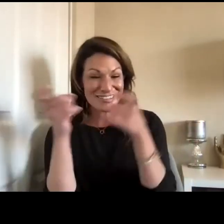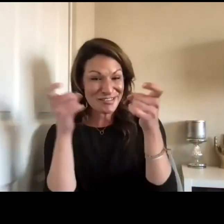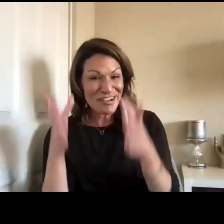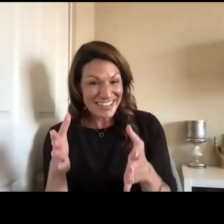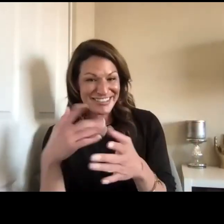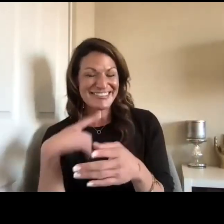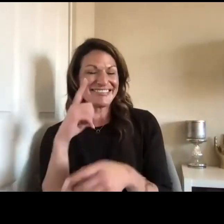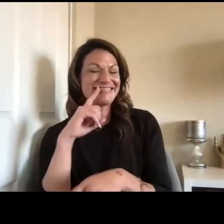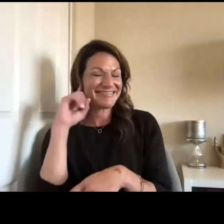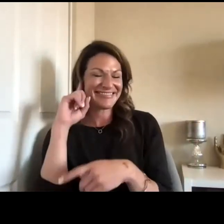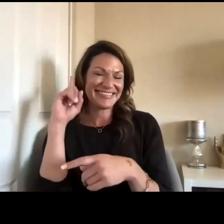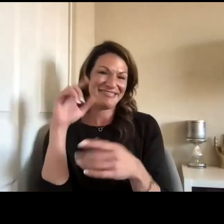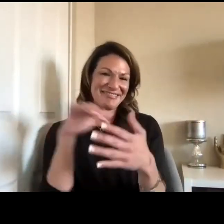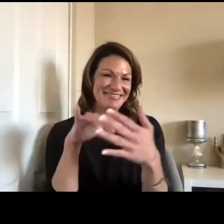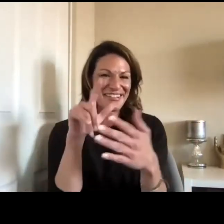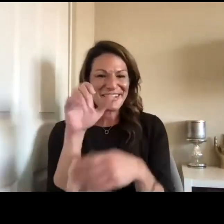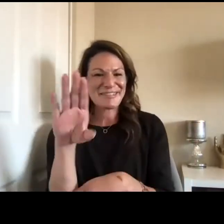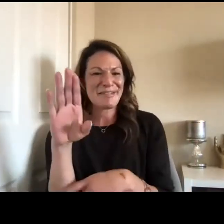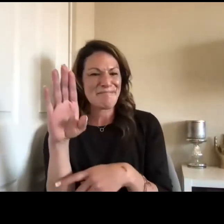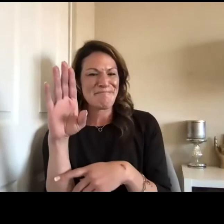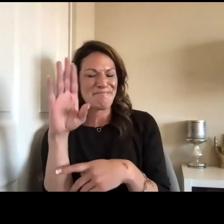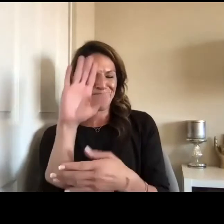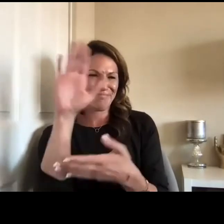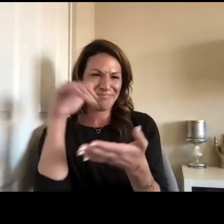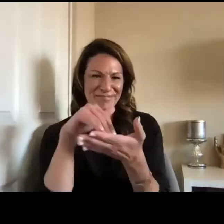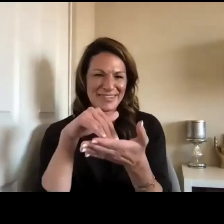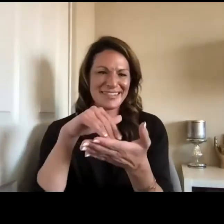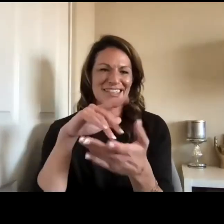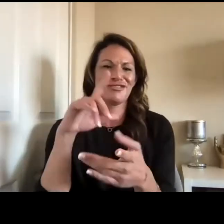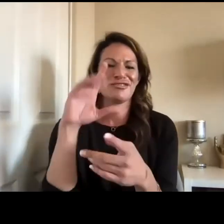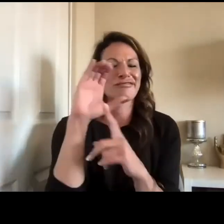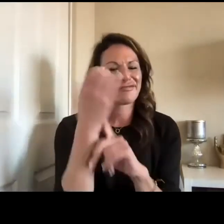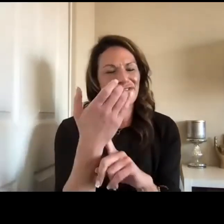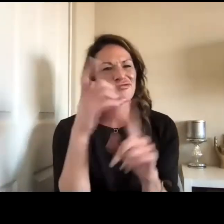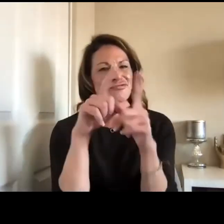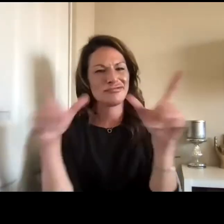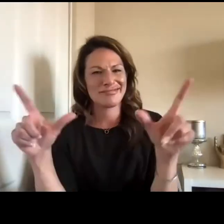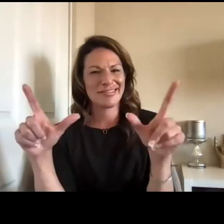as well as the director of the Deaf Studies Lab in the Center on Culture and Language.